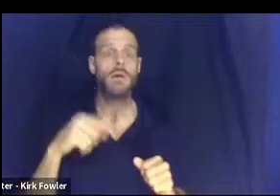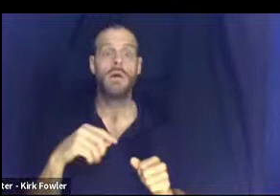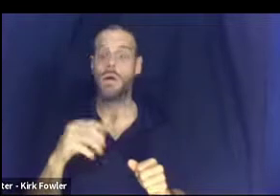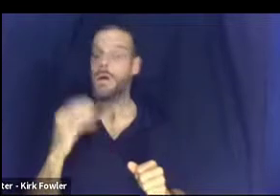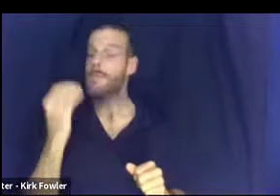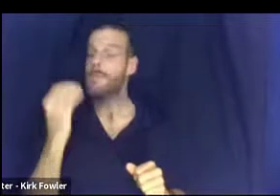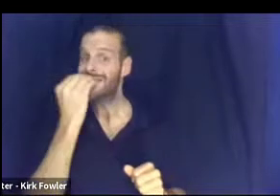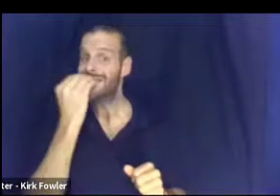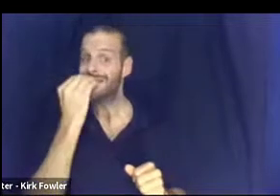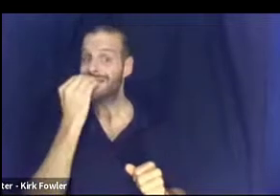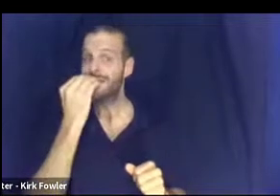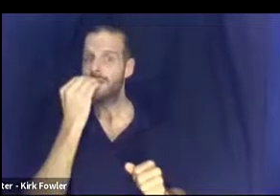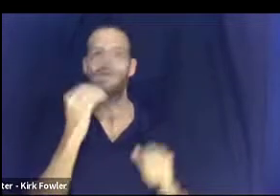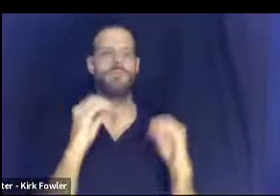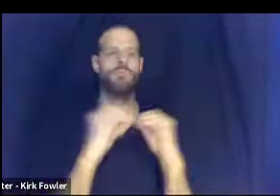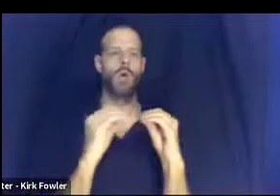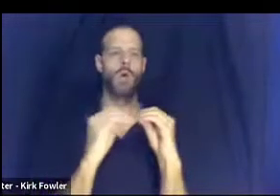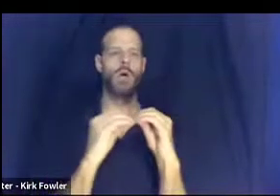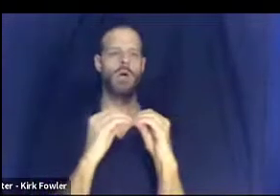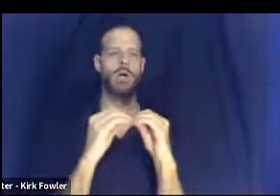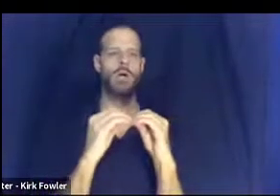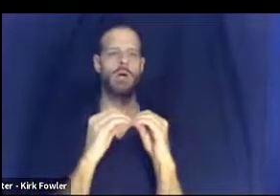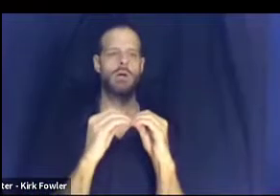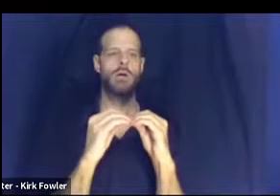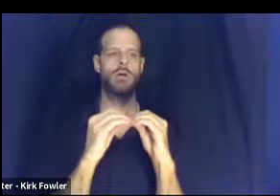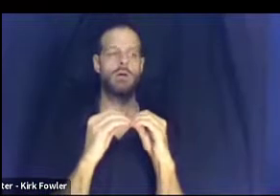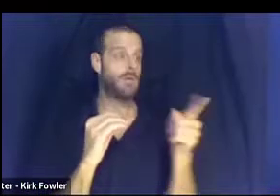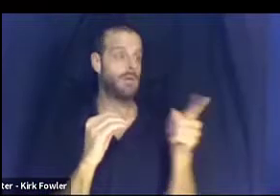She wasn't yet connecting that you could also use more